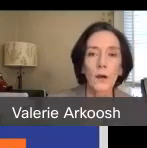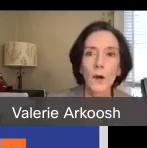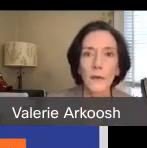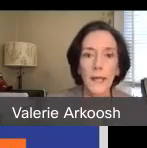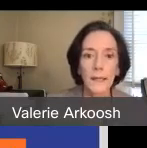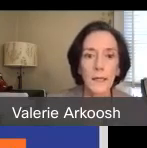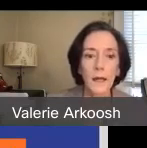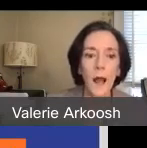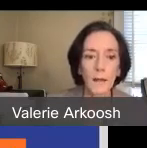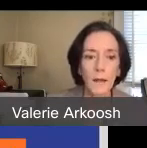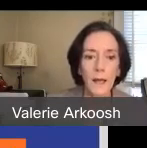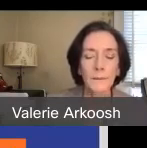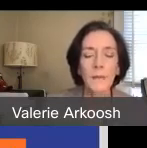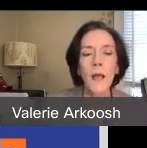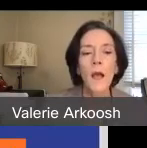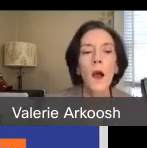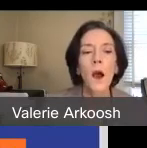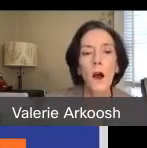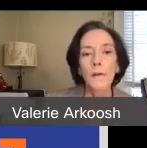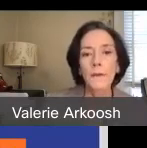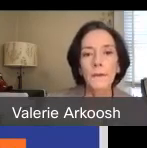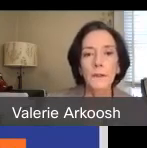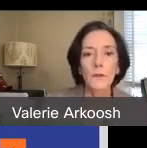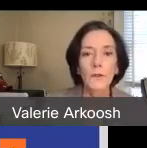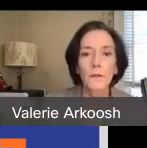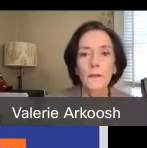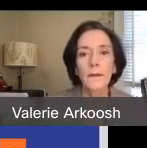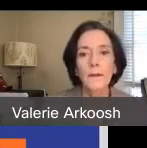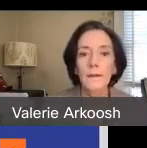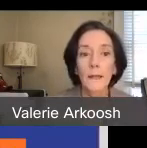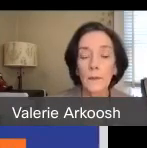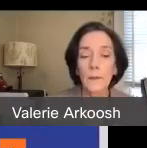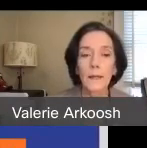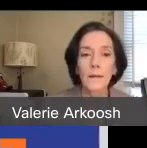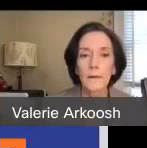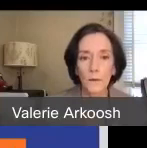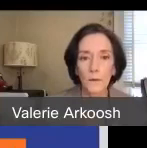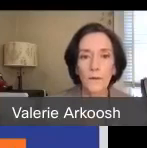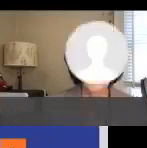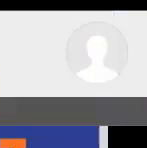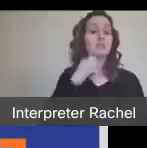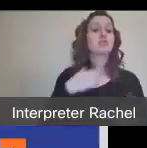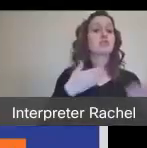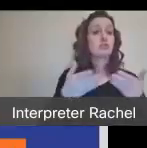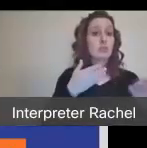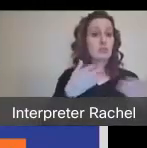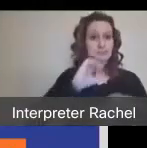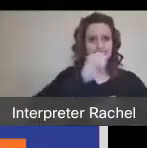COVID-19 Hotline. Our Office of Senior Services has implemented this service for people in the County